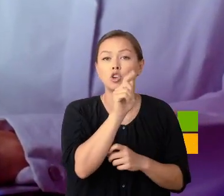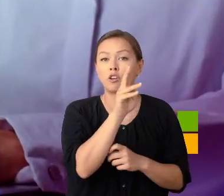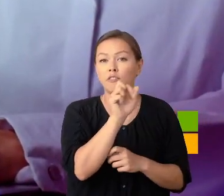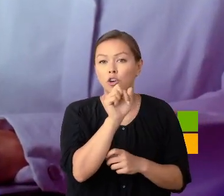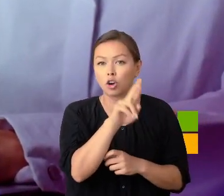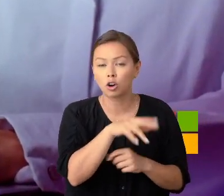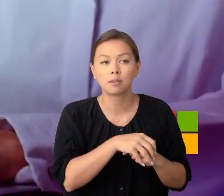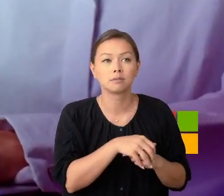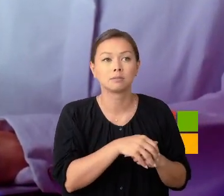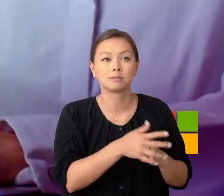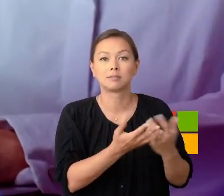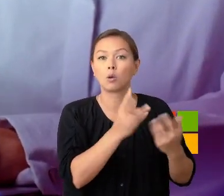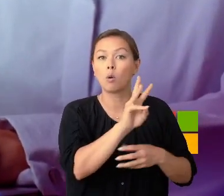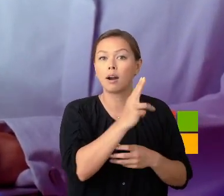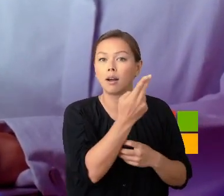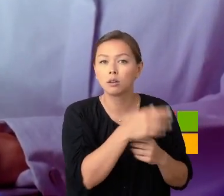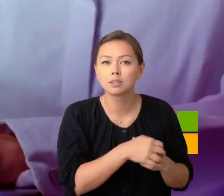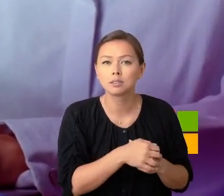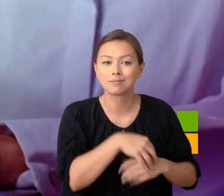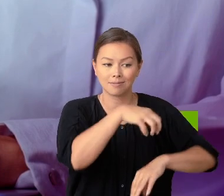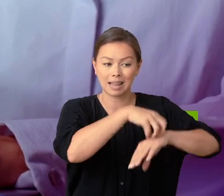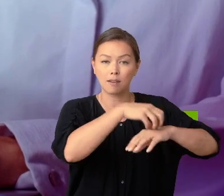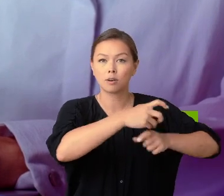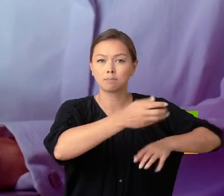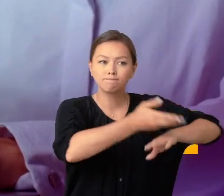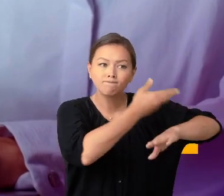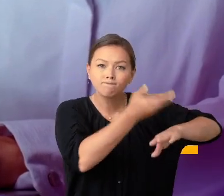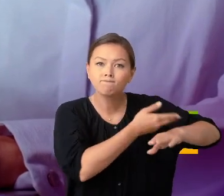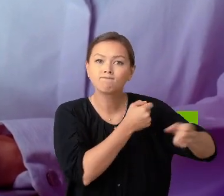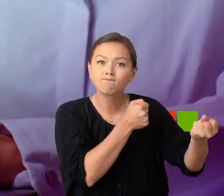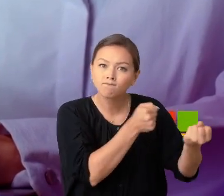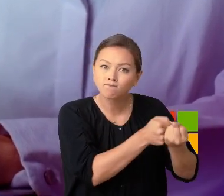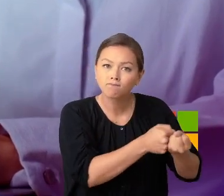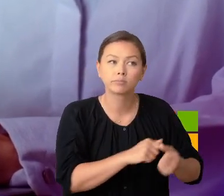server, facility, and platform maintenance and support, disaster